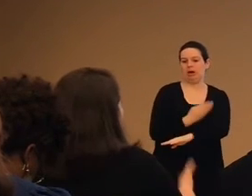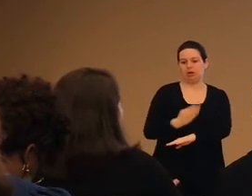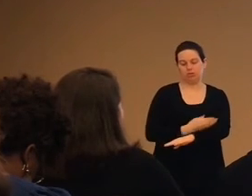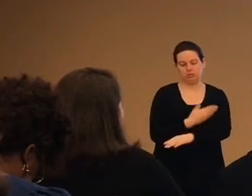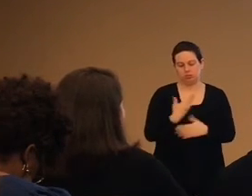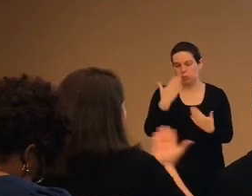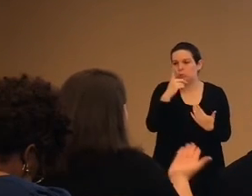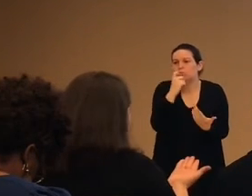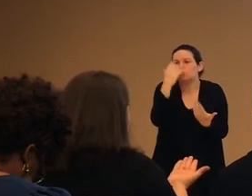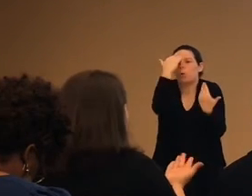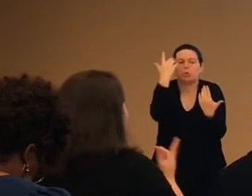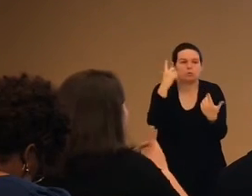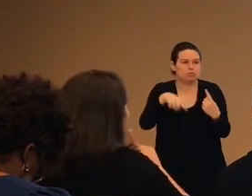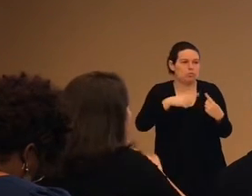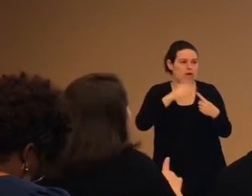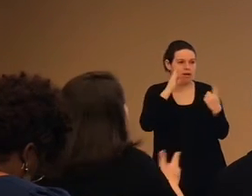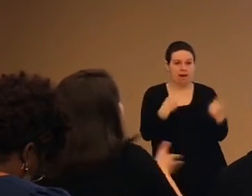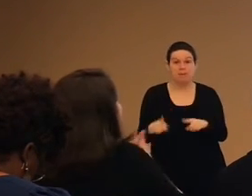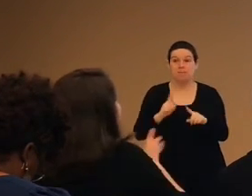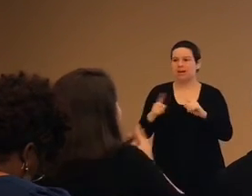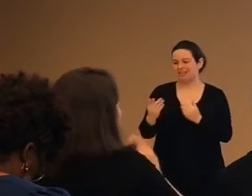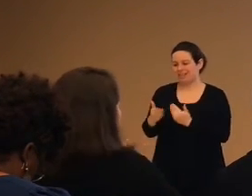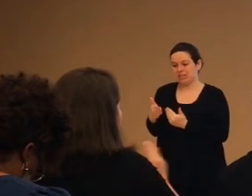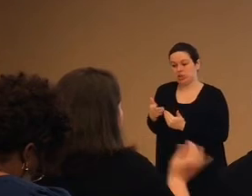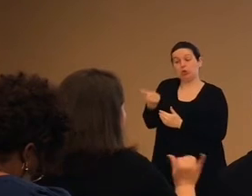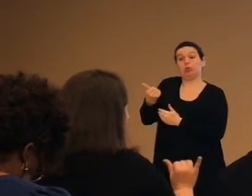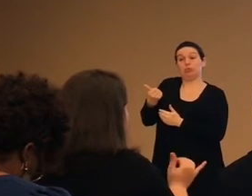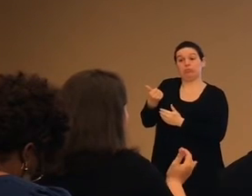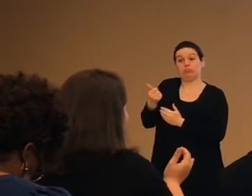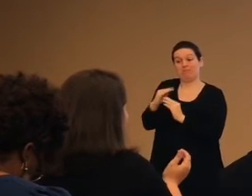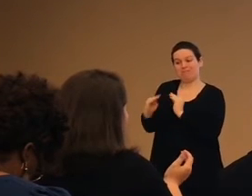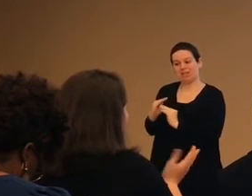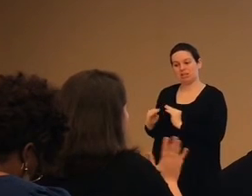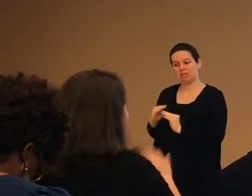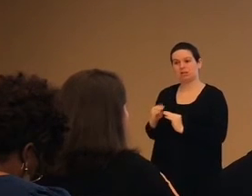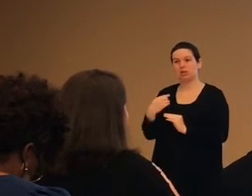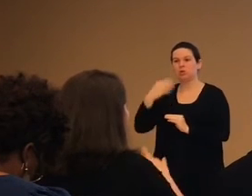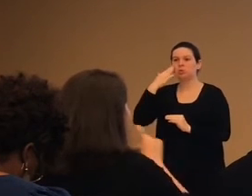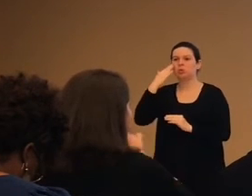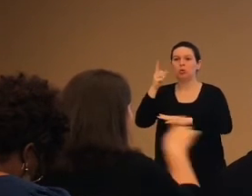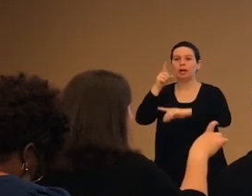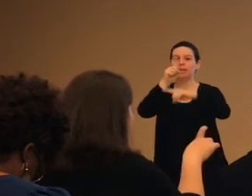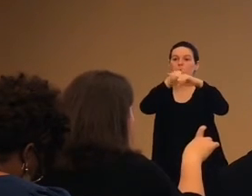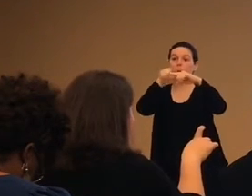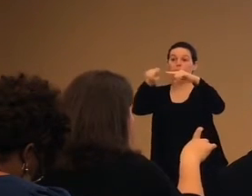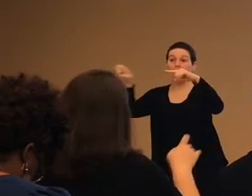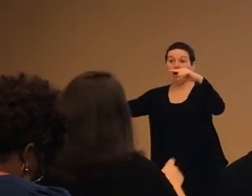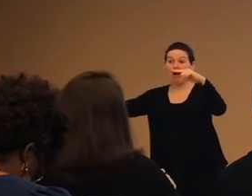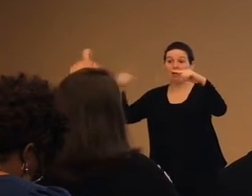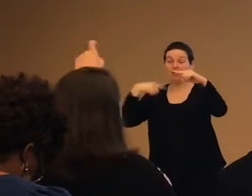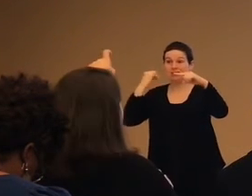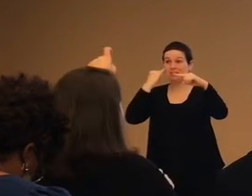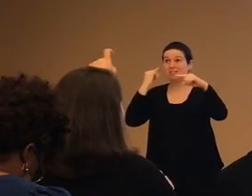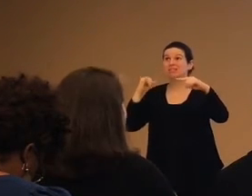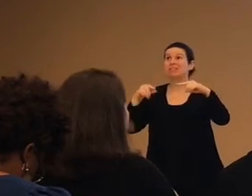But we had some really easy fixes that said The coat racks and your restrooms are too high if you're in a wheelchair. You can't do that well